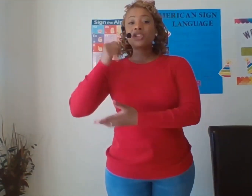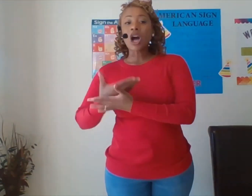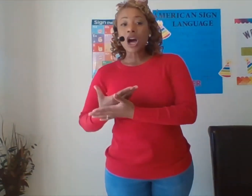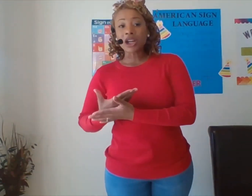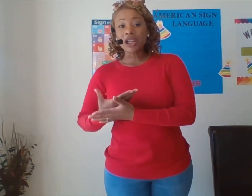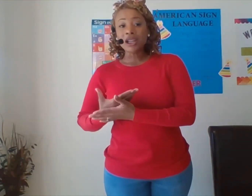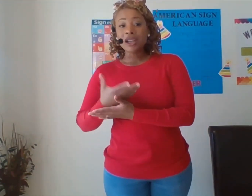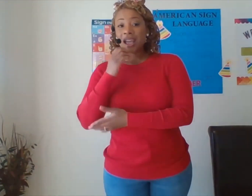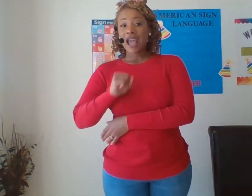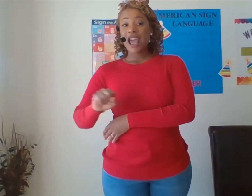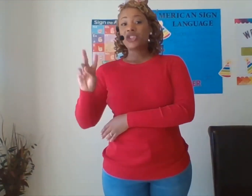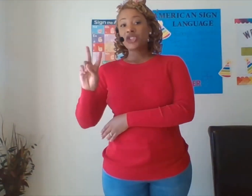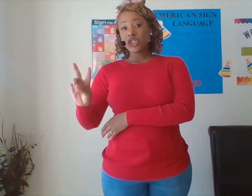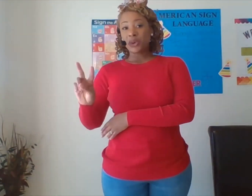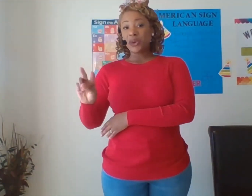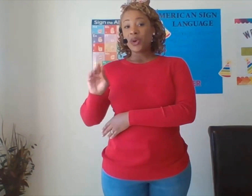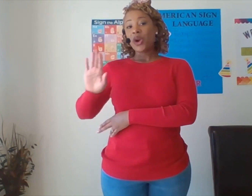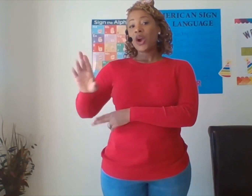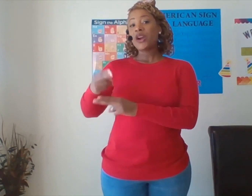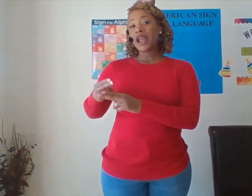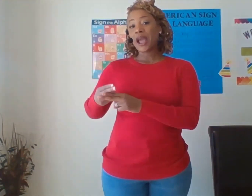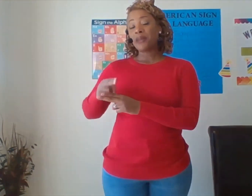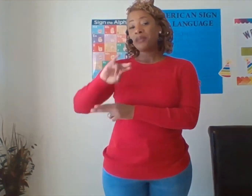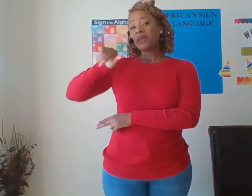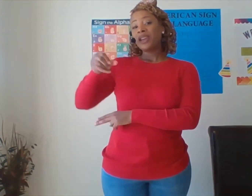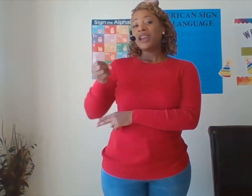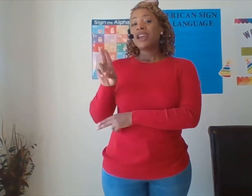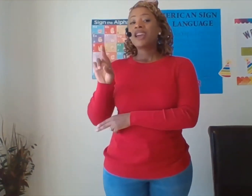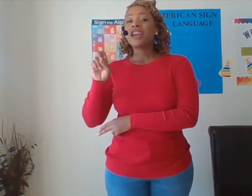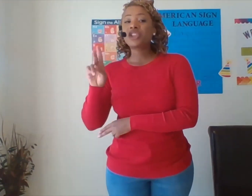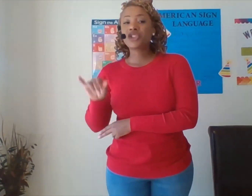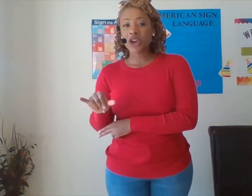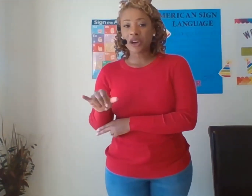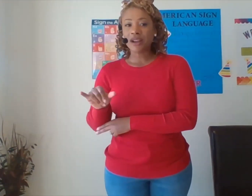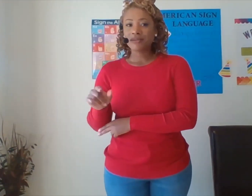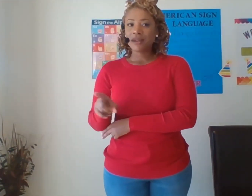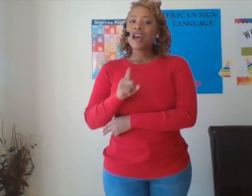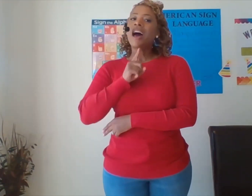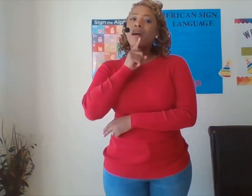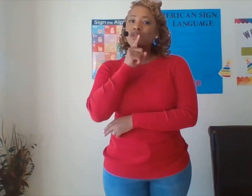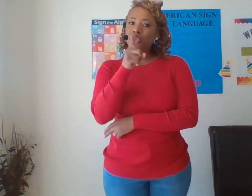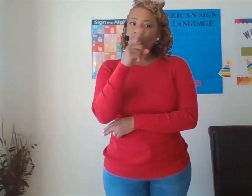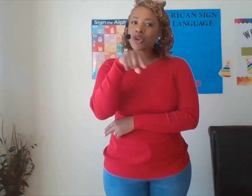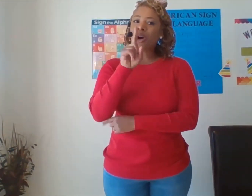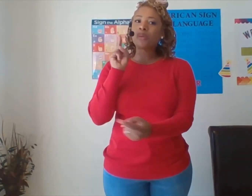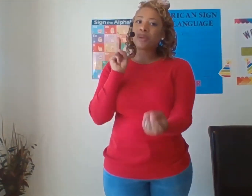daughter aged 2 her name he's journey and I'm sure you all be